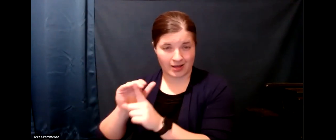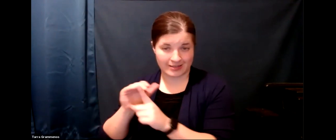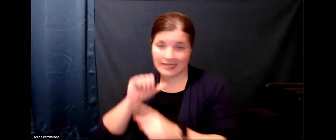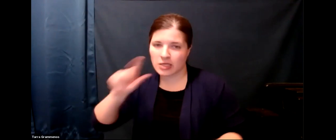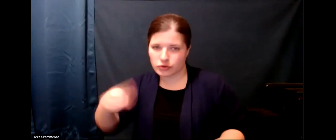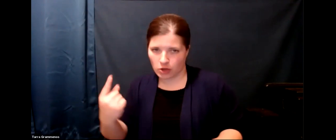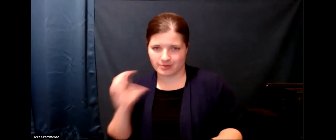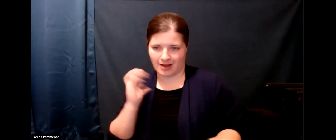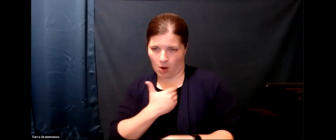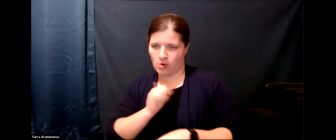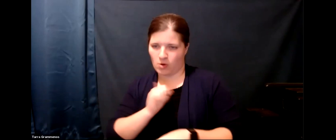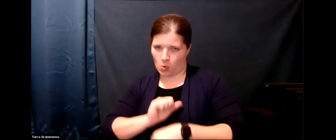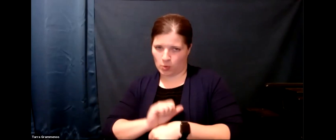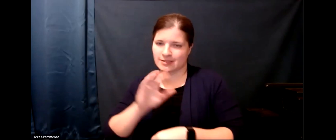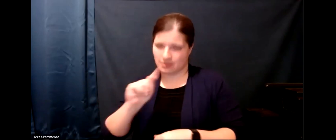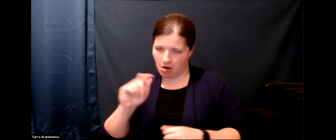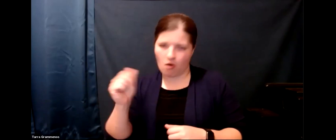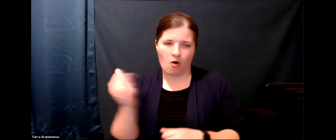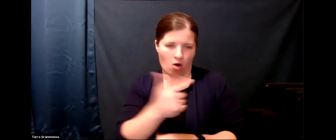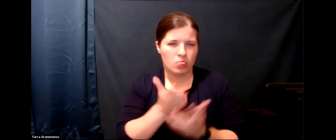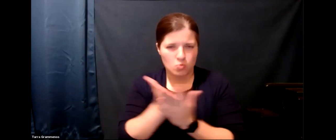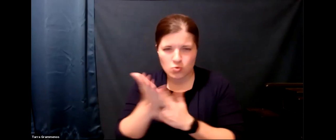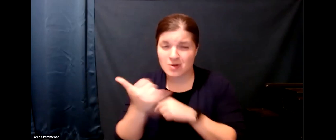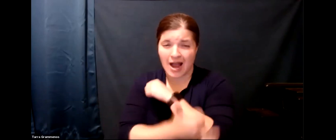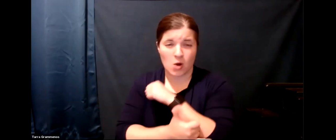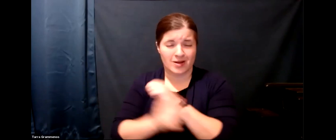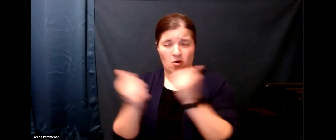employees, but also through the county elections